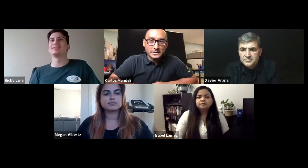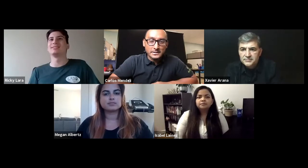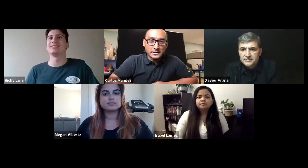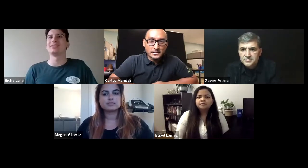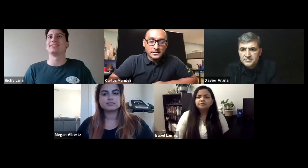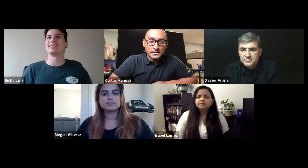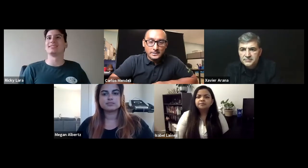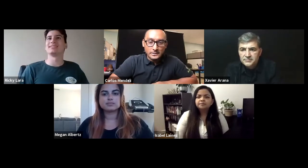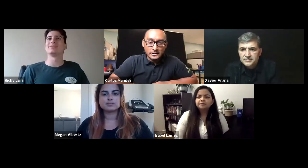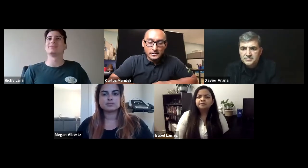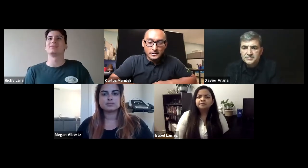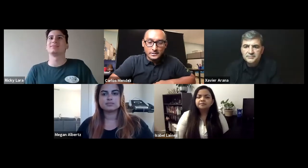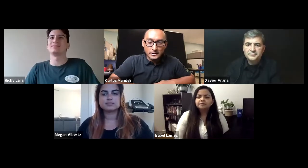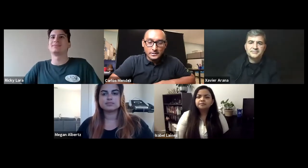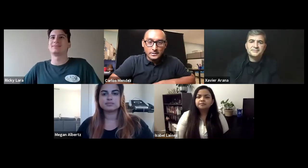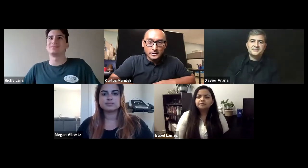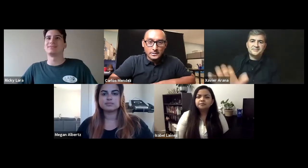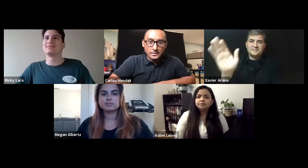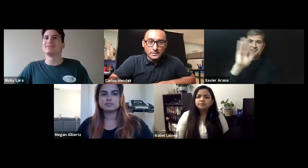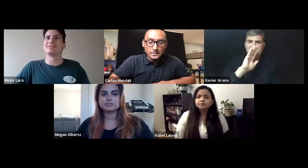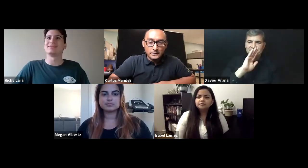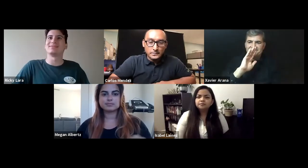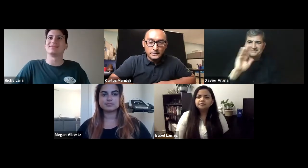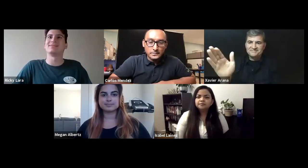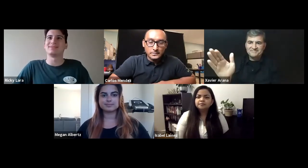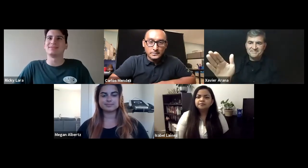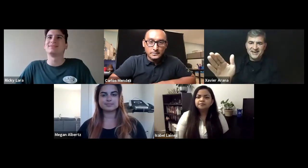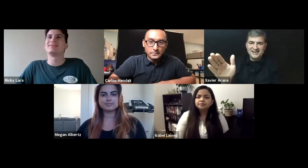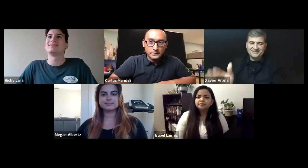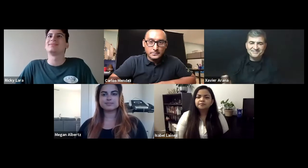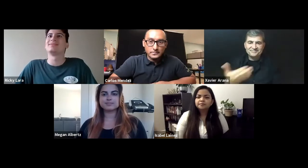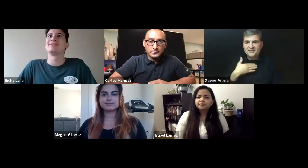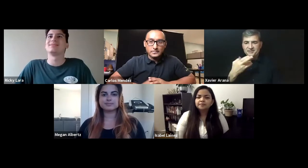Xavier, would you like to introduce yourself?